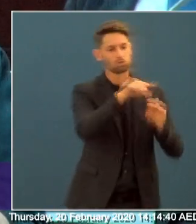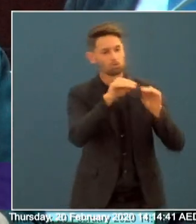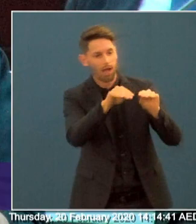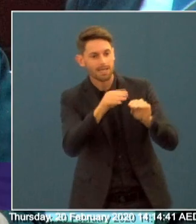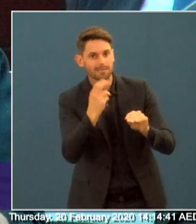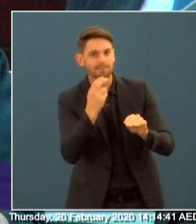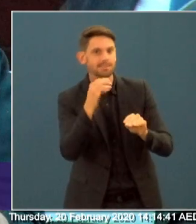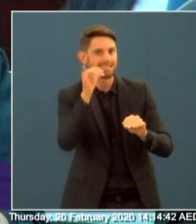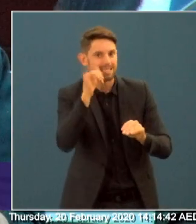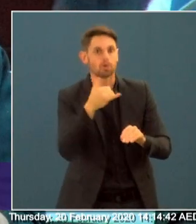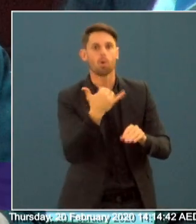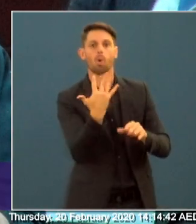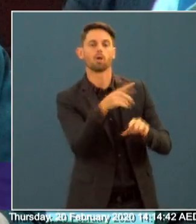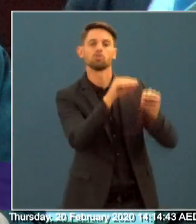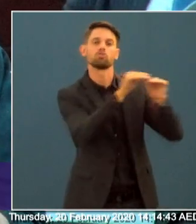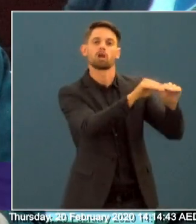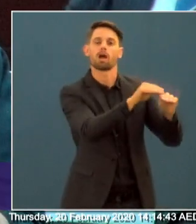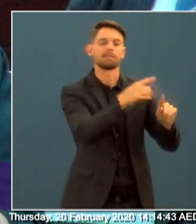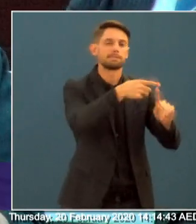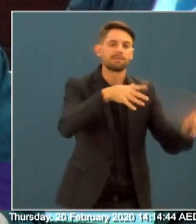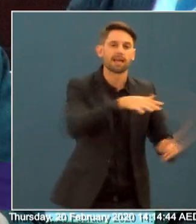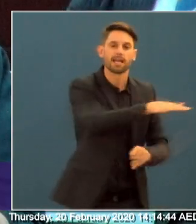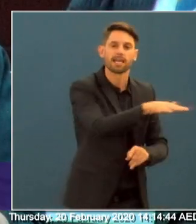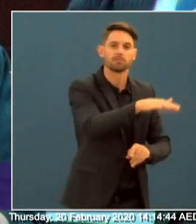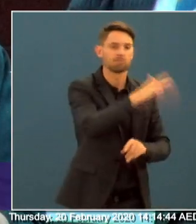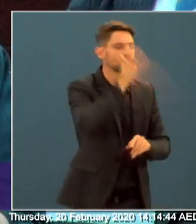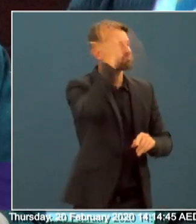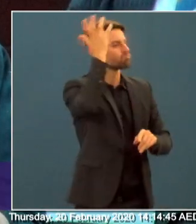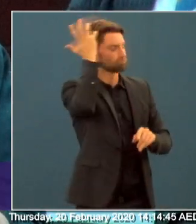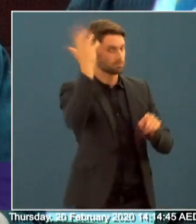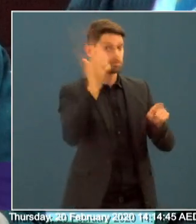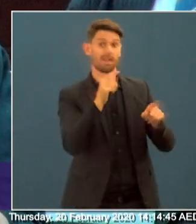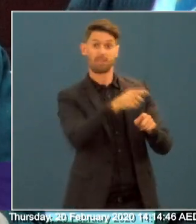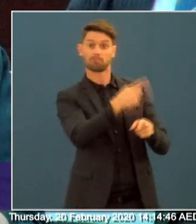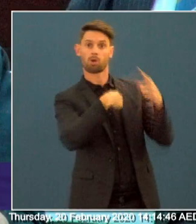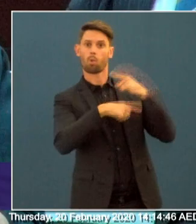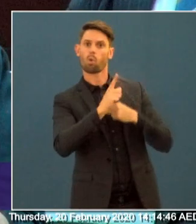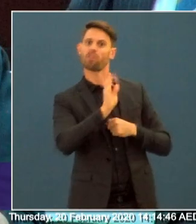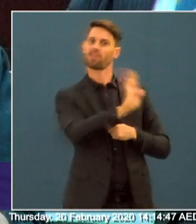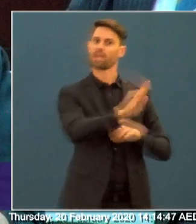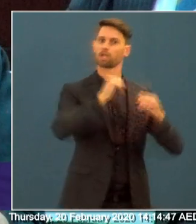are seeking a specialisation or membership of the college. And that seems to be wide and varied.